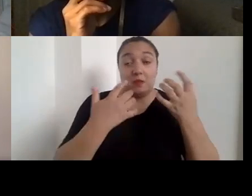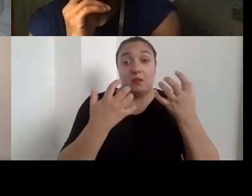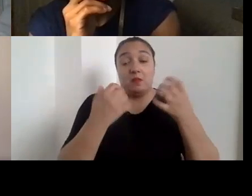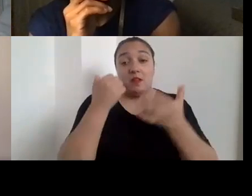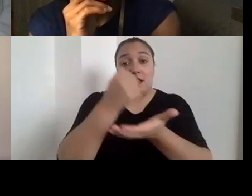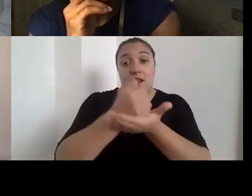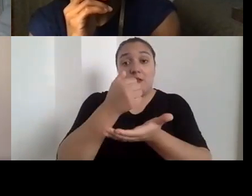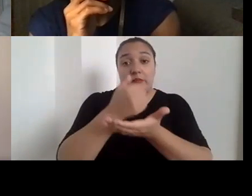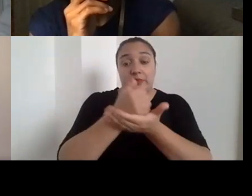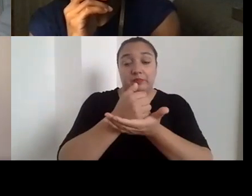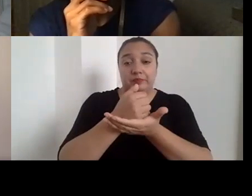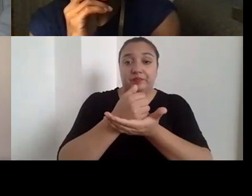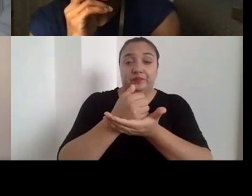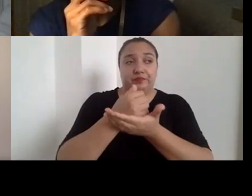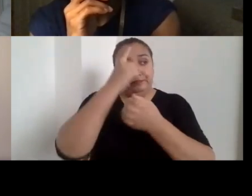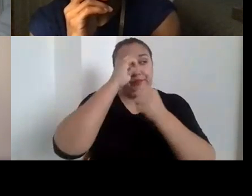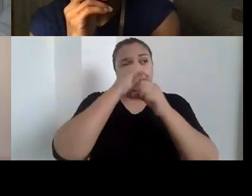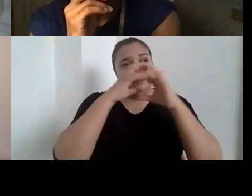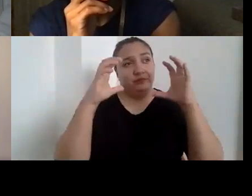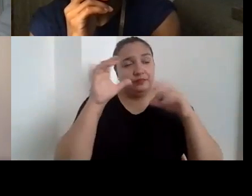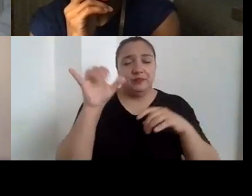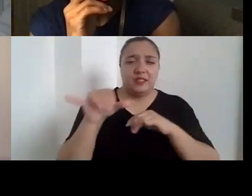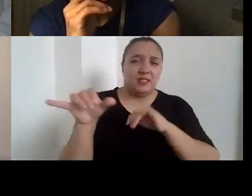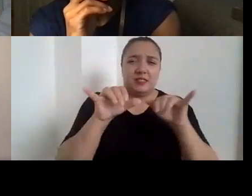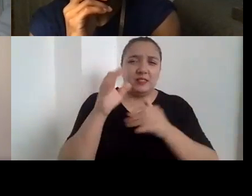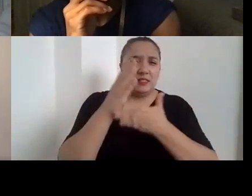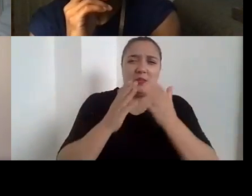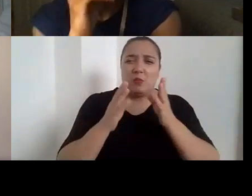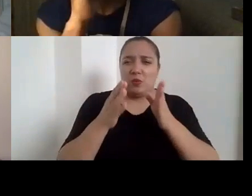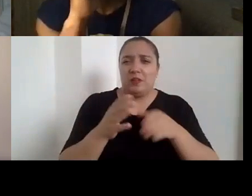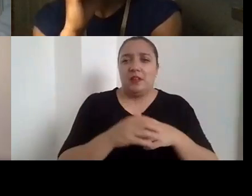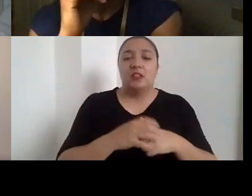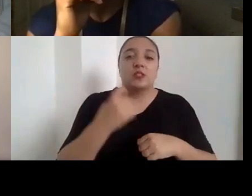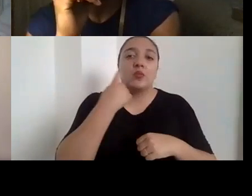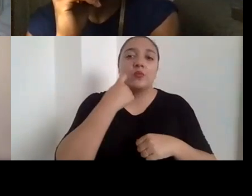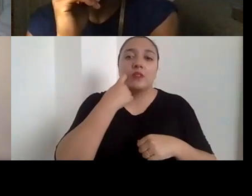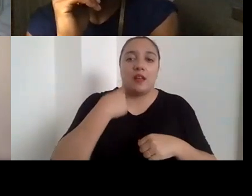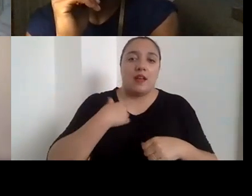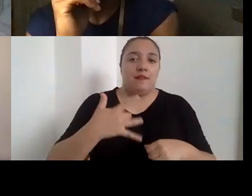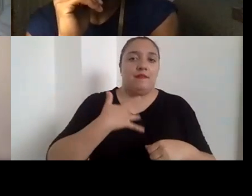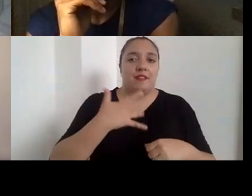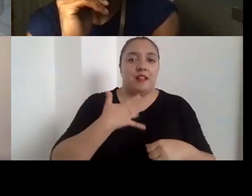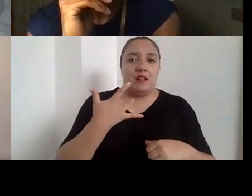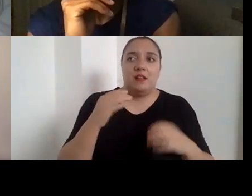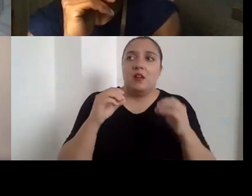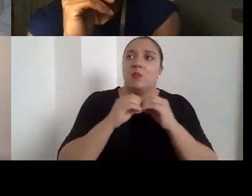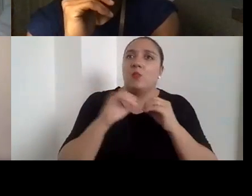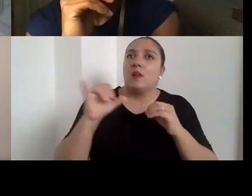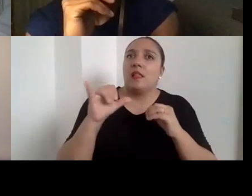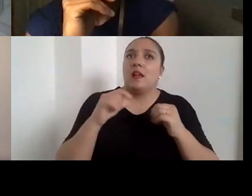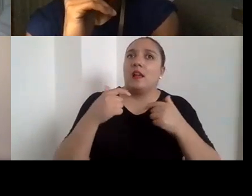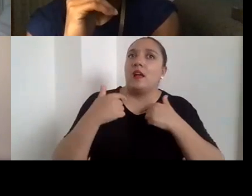recently I have been feeling much more like a builder, like